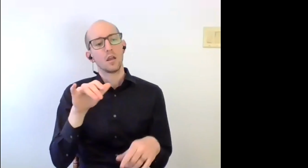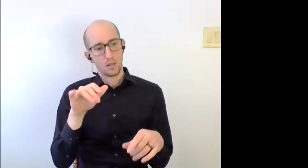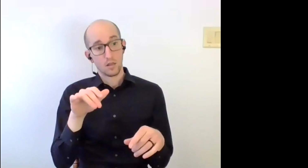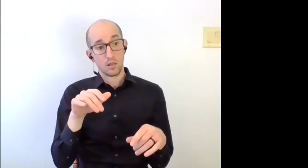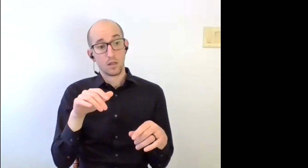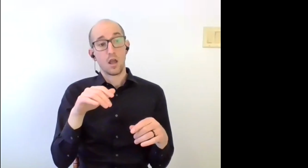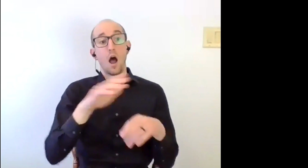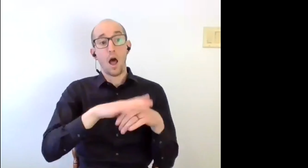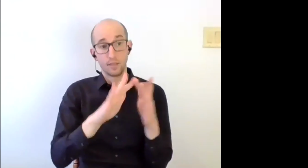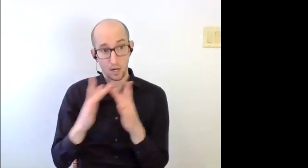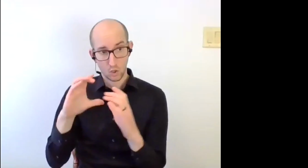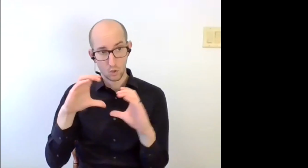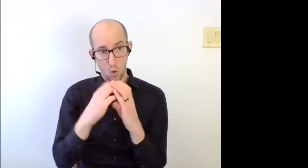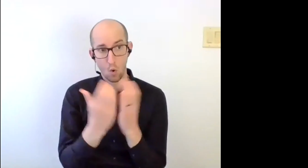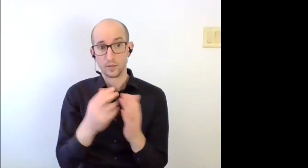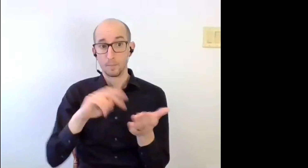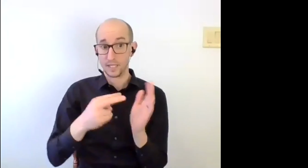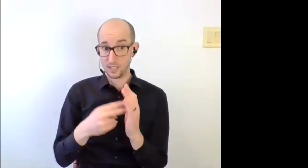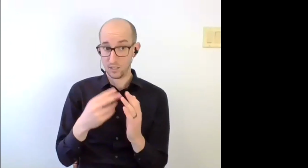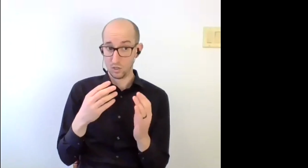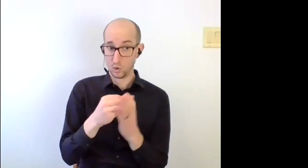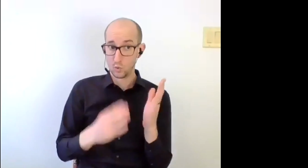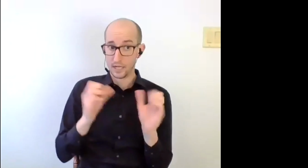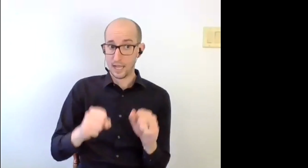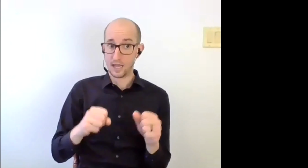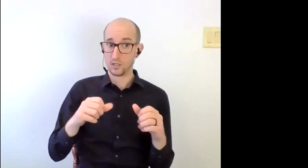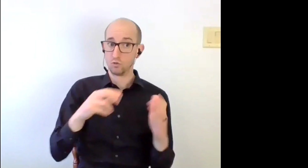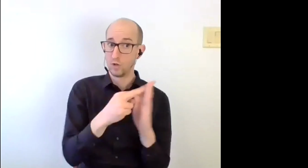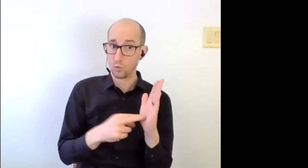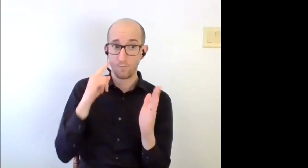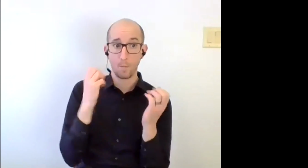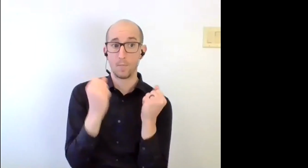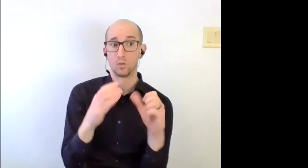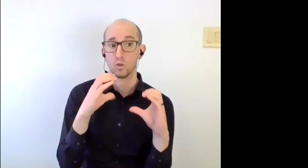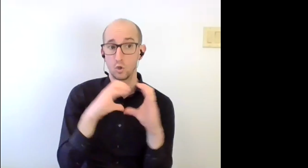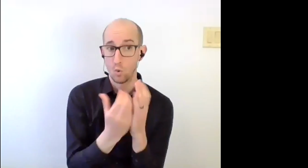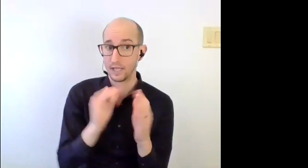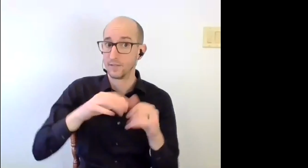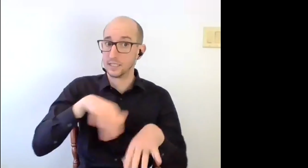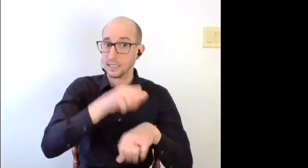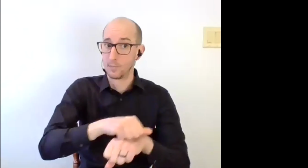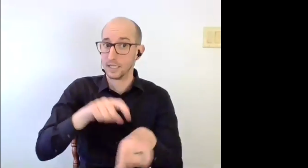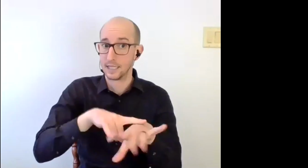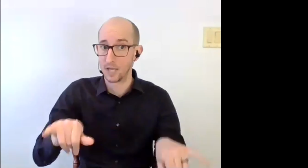about this. With the move to on-line courses, will students be allowed